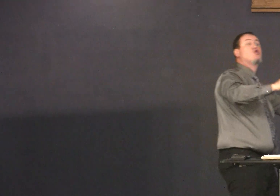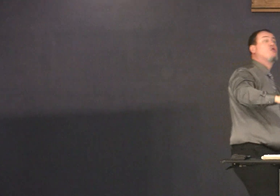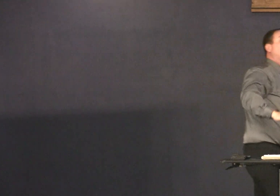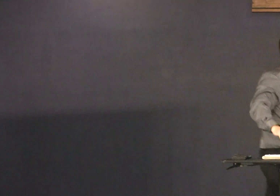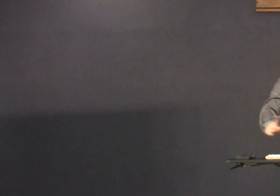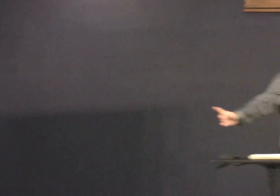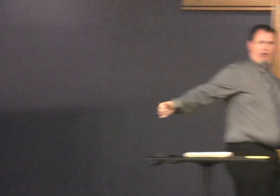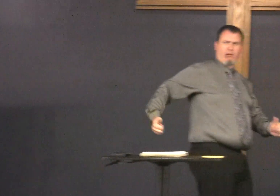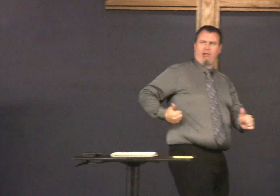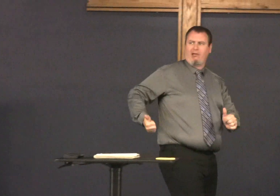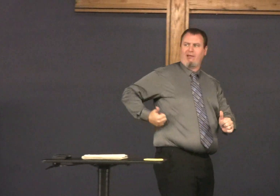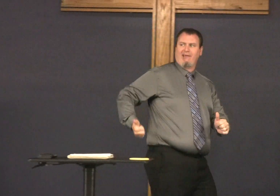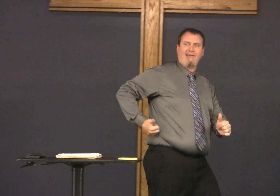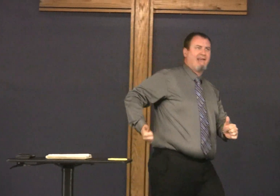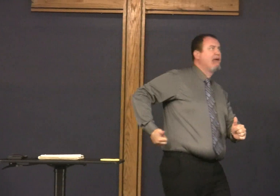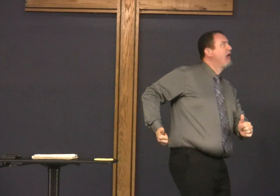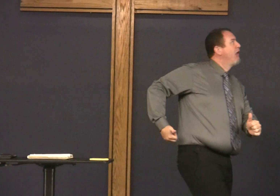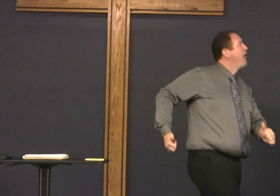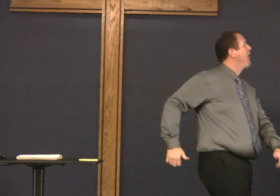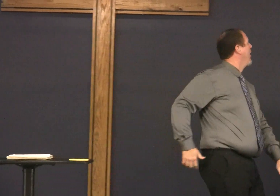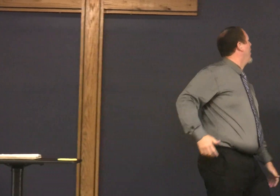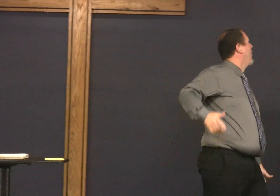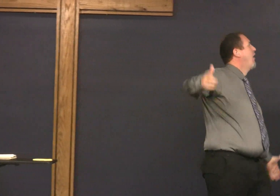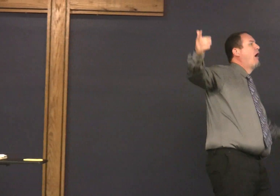a little go look in the other room and he follows me and